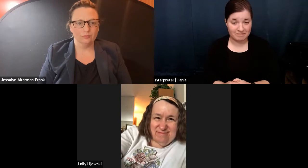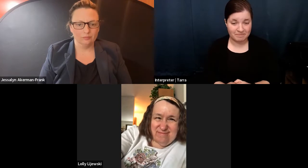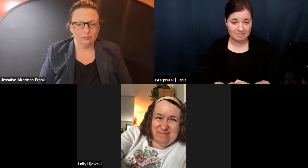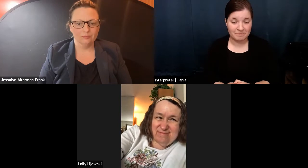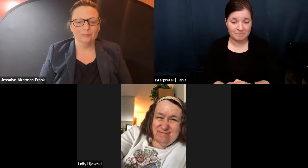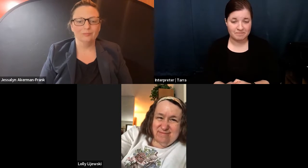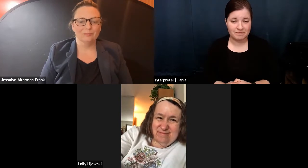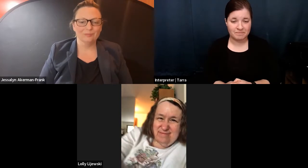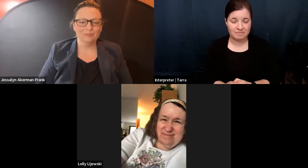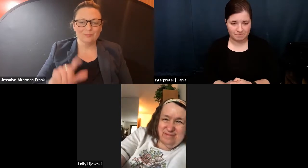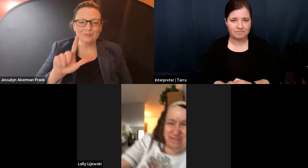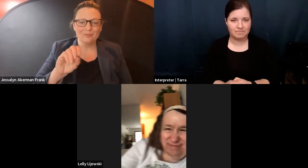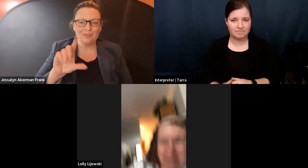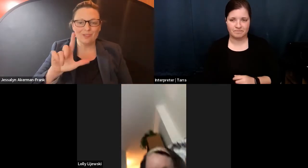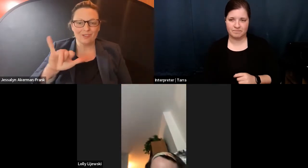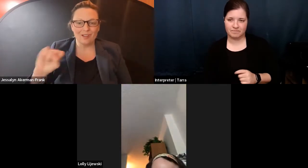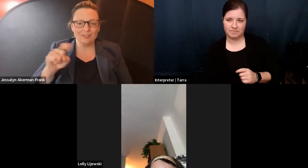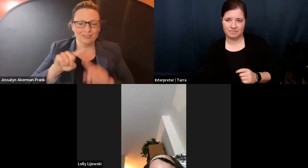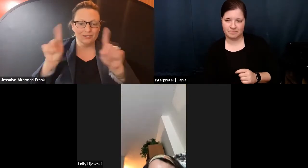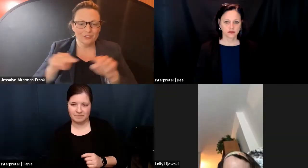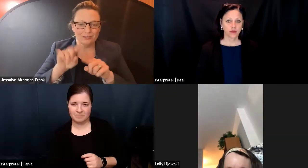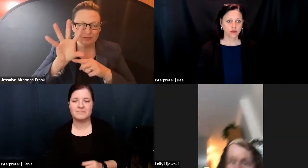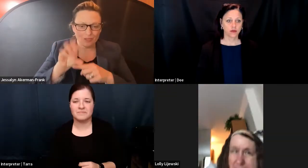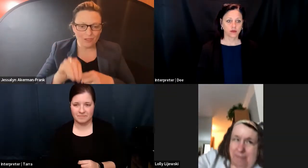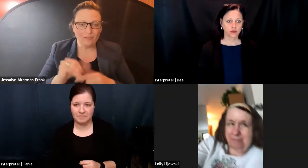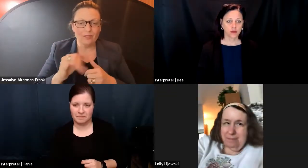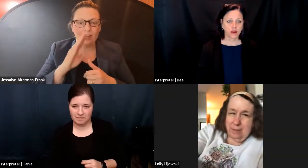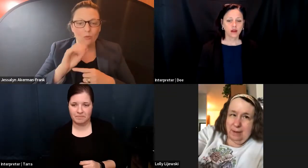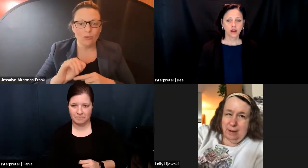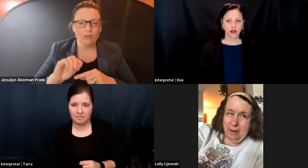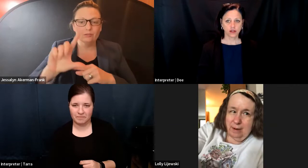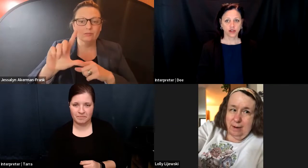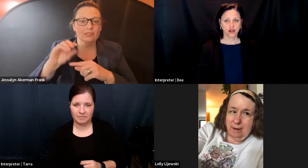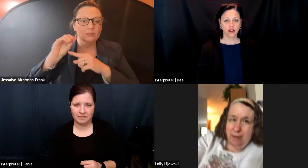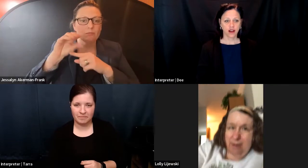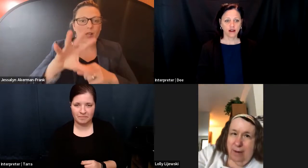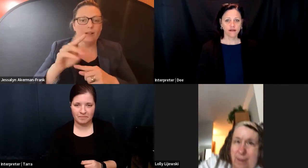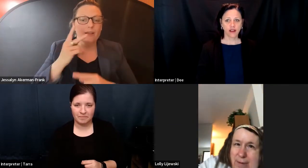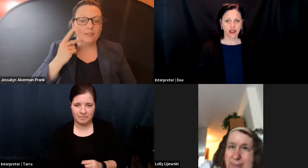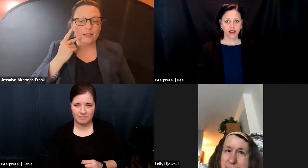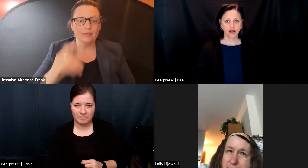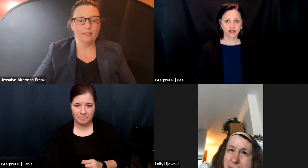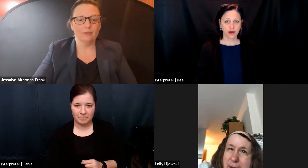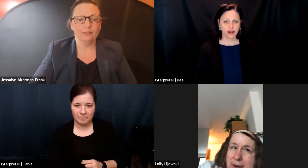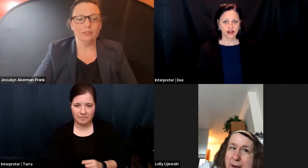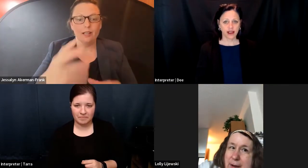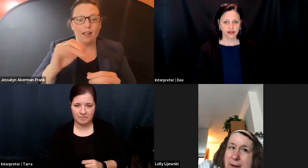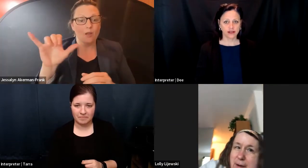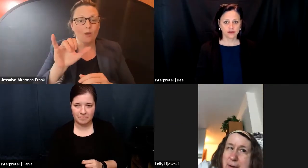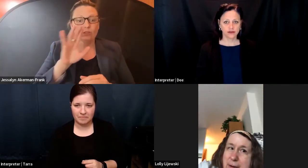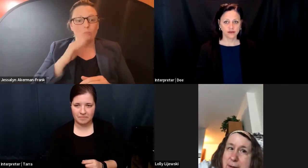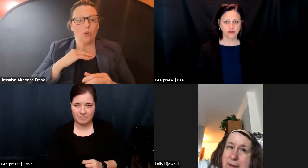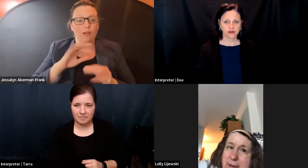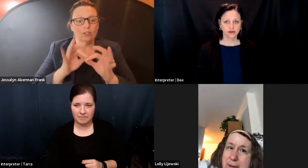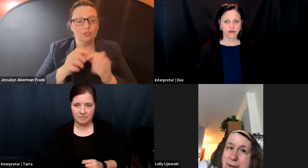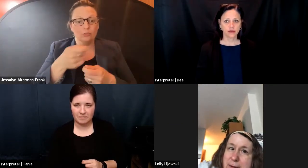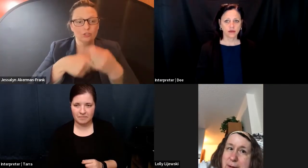That's pretty much it.